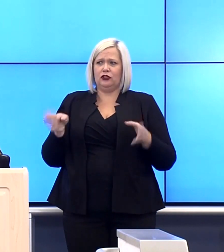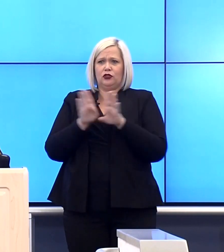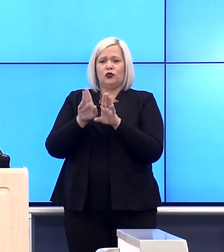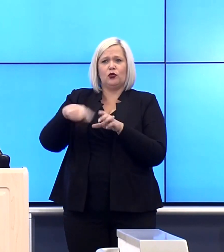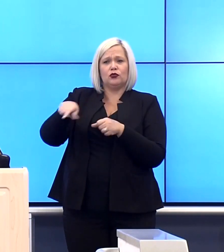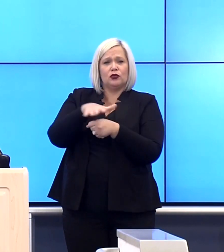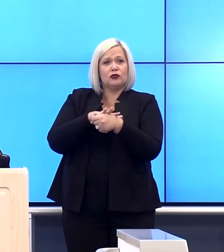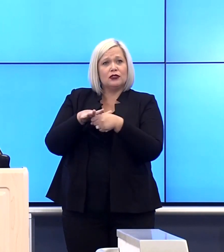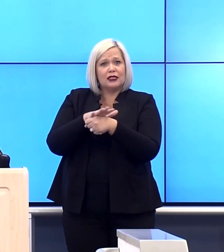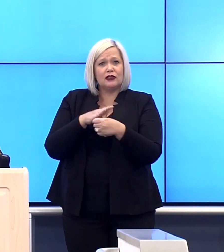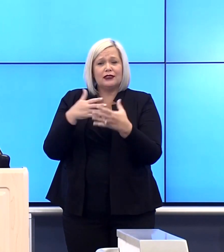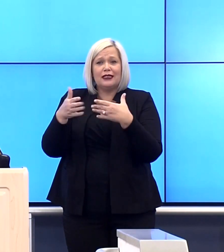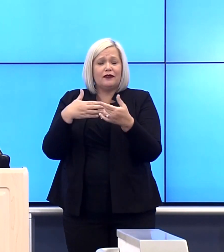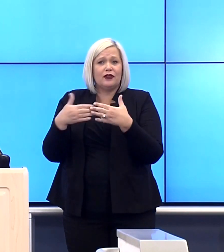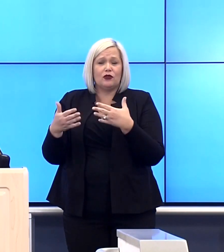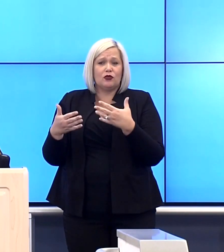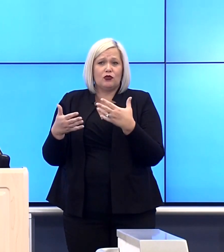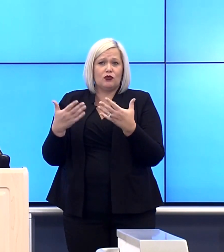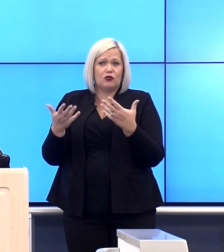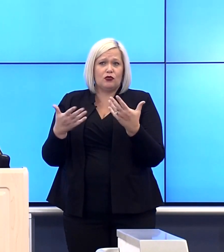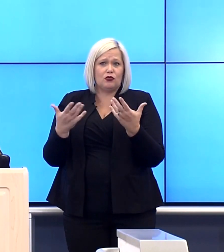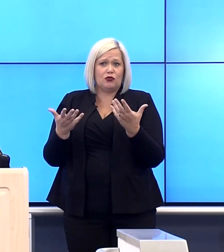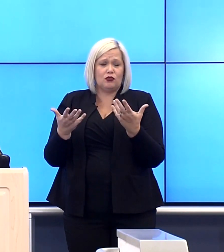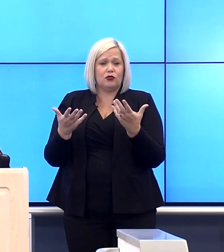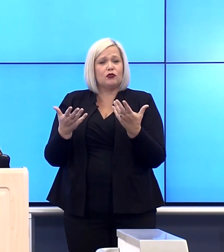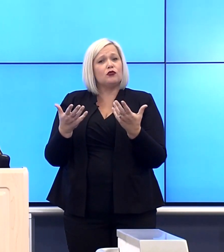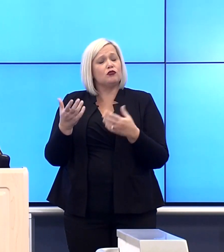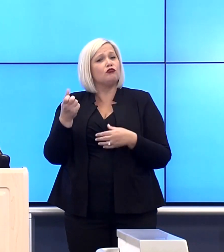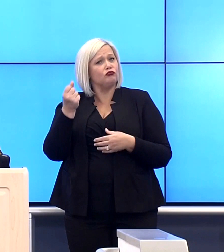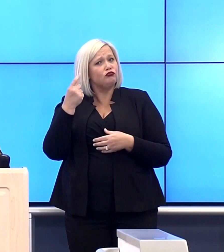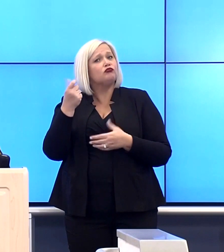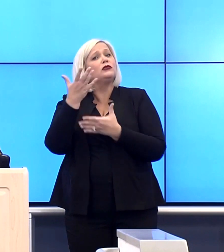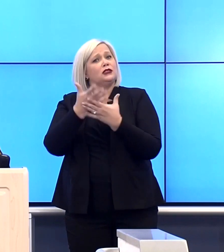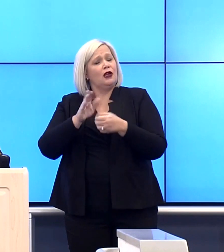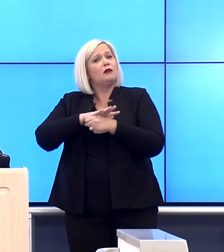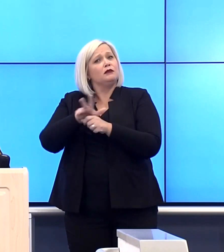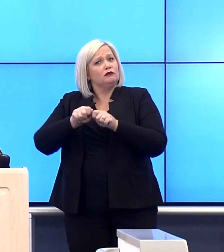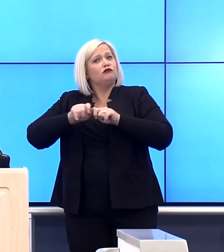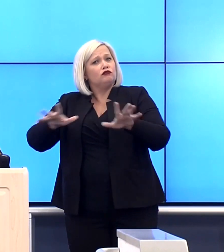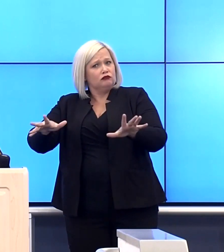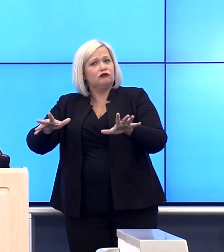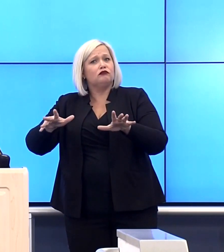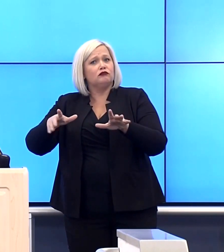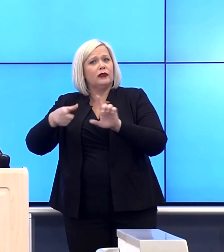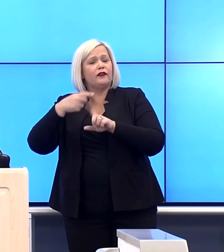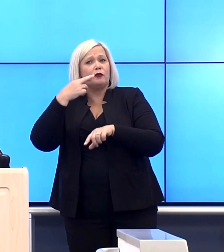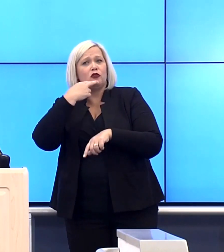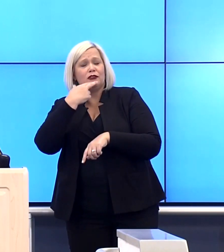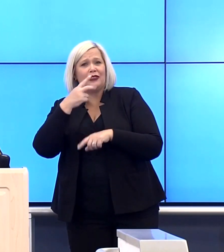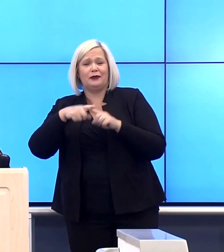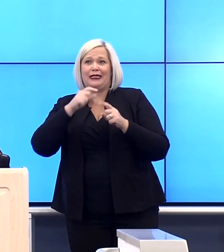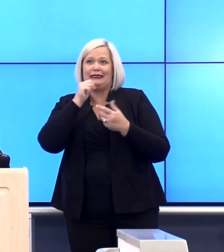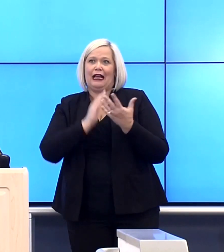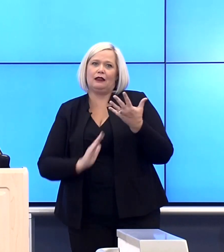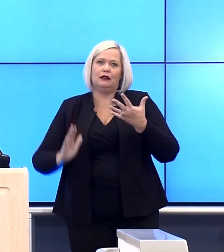CAN YOU SORT OF EXPLAIN WHY YOU FELT LIKE THIS NEEDED TO BE SHUT FELT LIKE THIS NEEDED TO BE SHUT DOWN? DOWN? EVEN THOUGH AT LEAST -- THERE